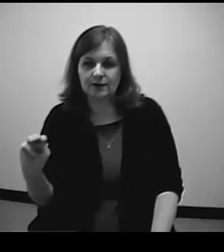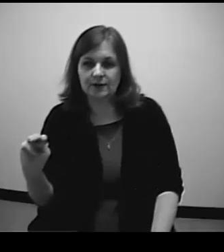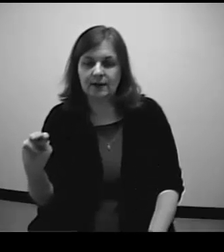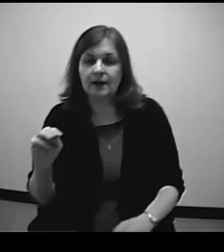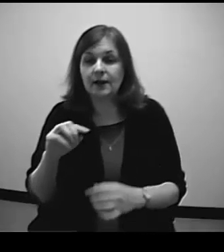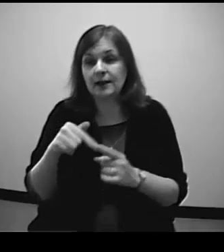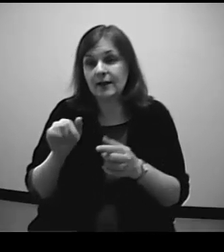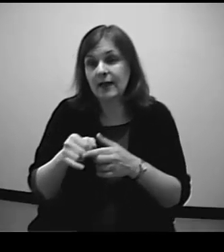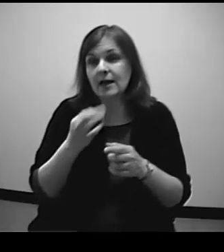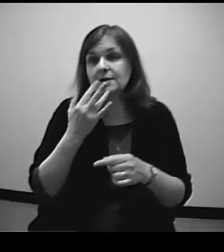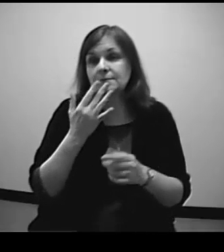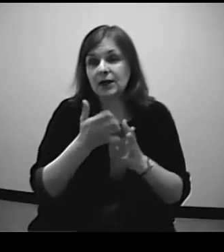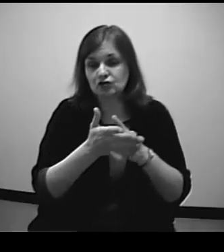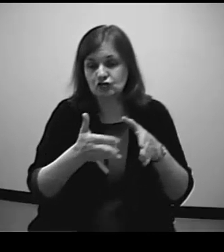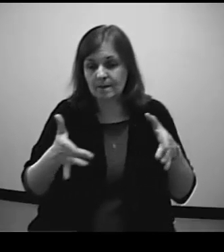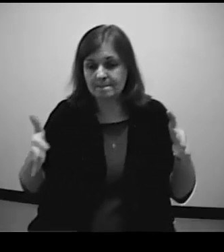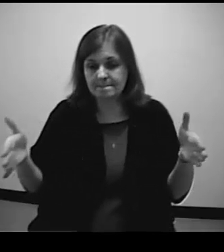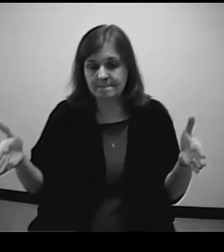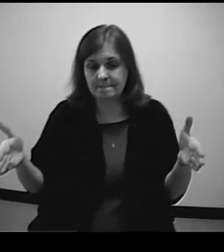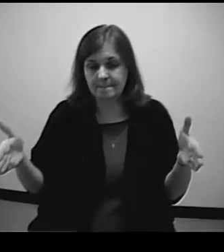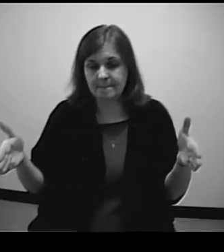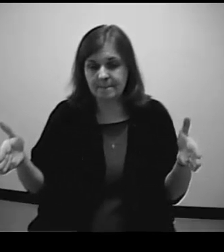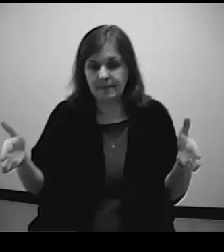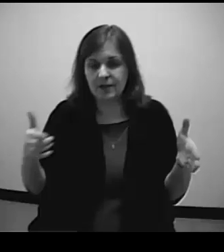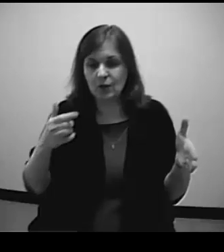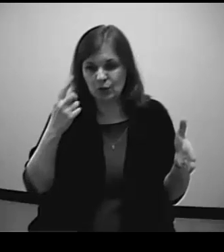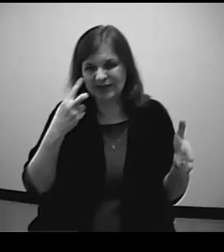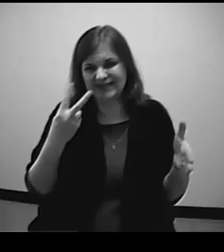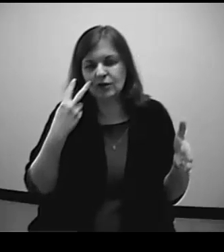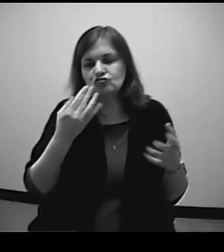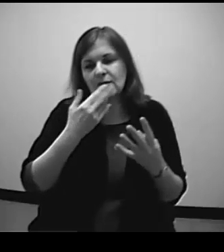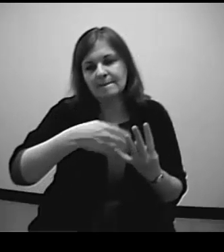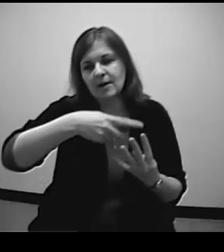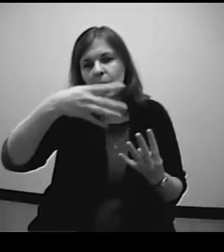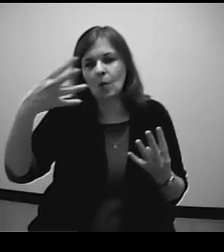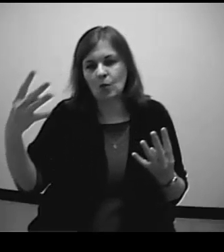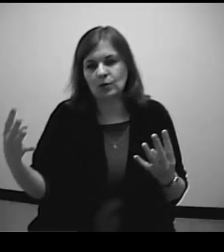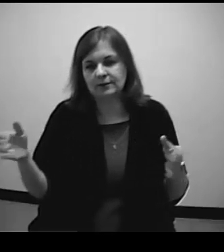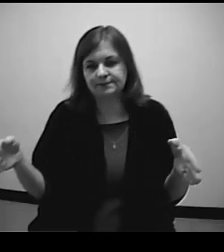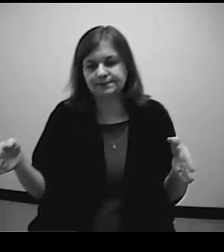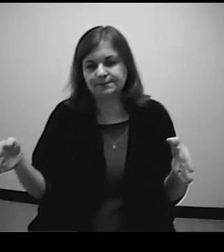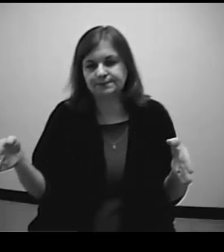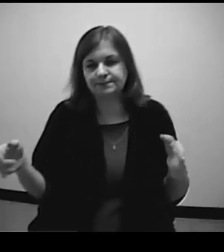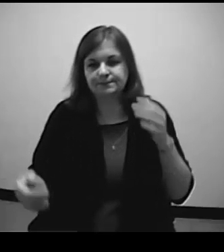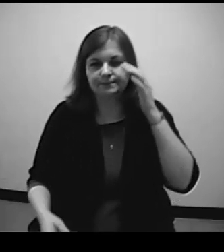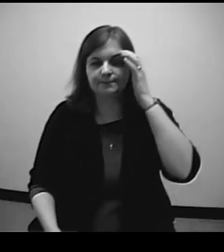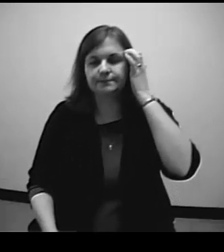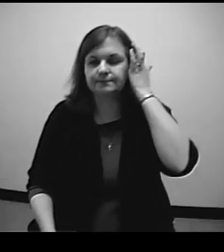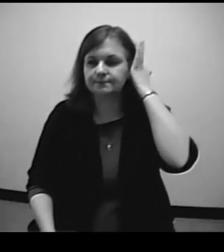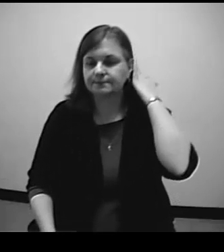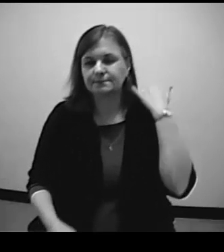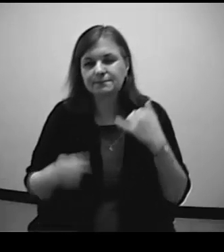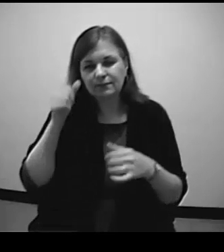so in this spectrum what we're looking for is a rainbow